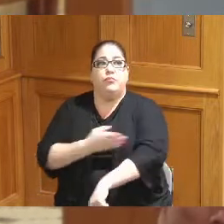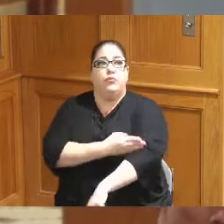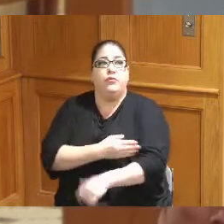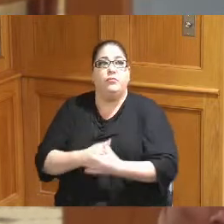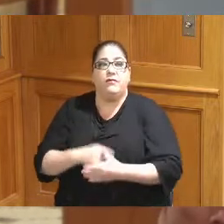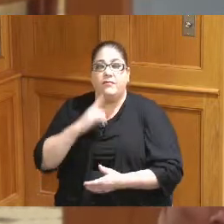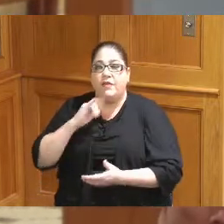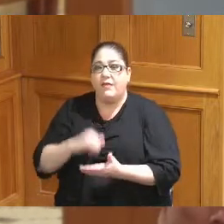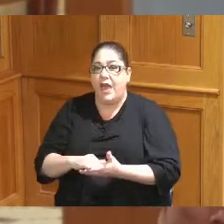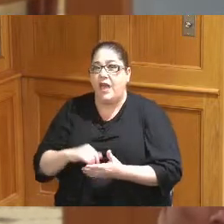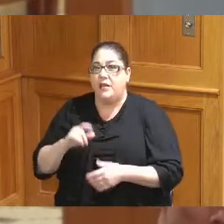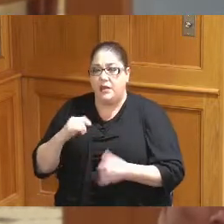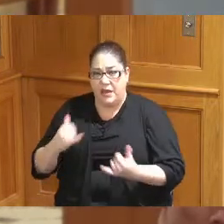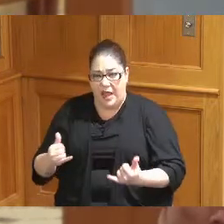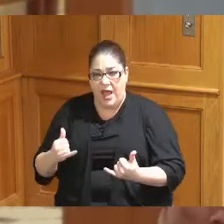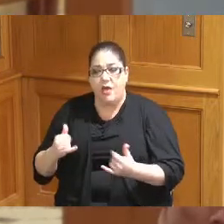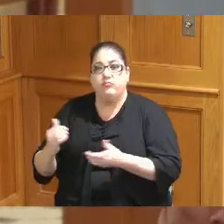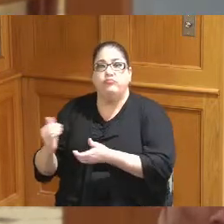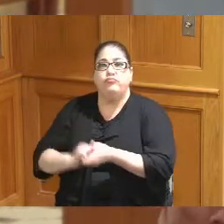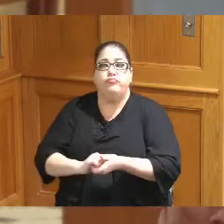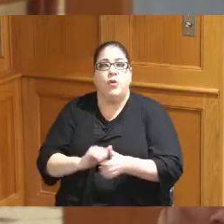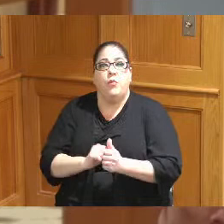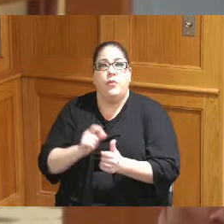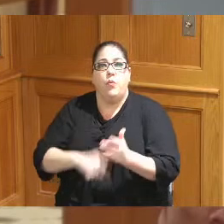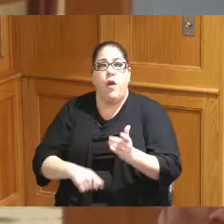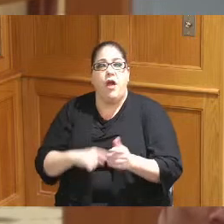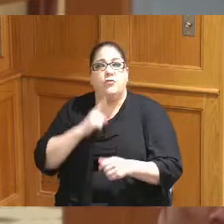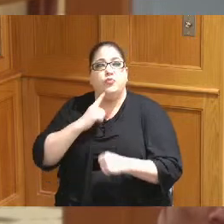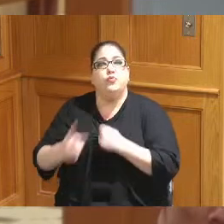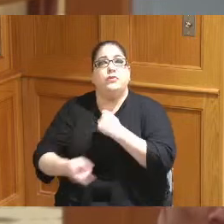have goes right along with what we're trying to support with retention of our industrial